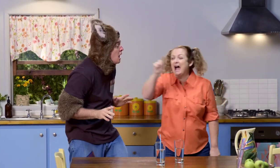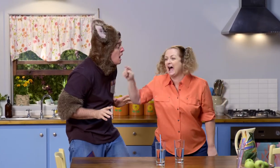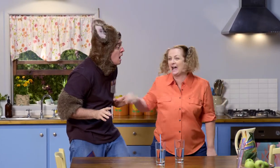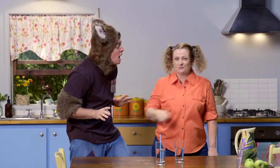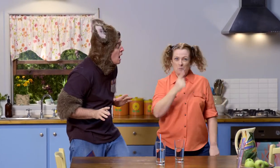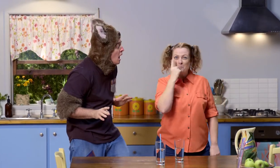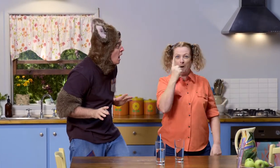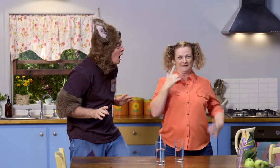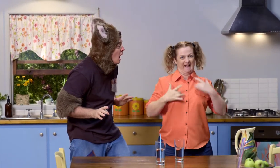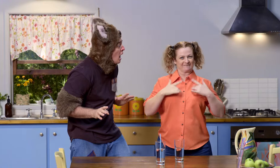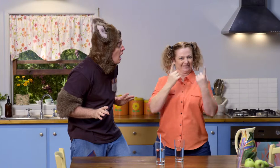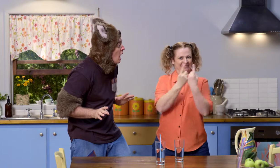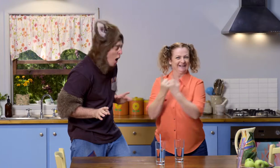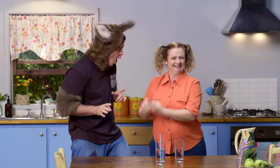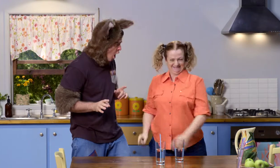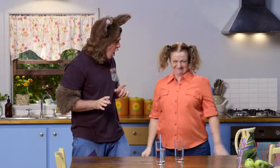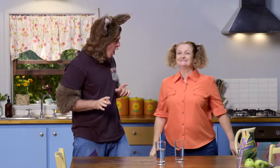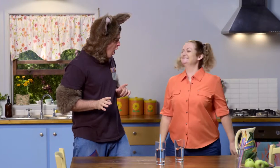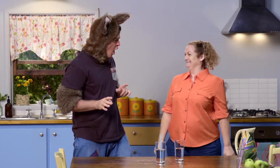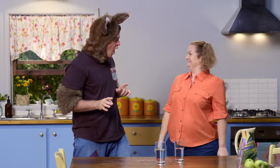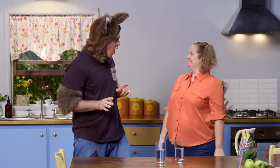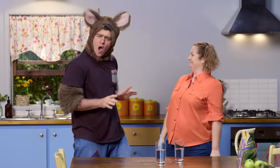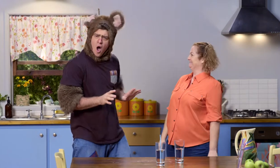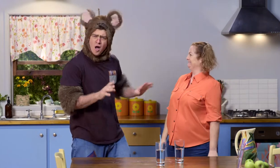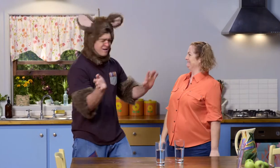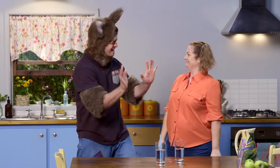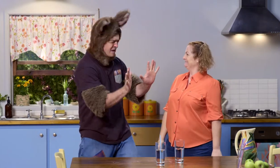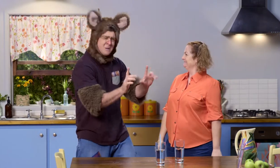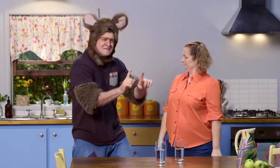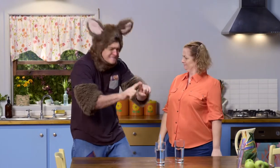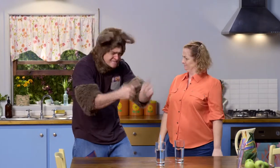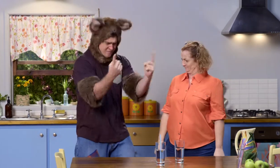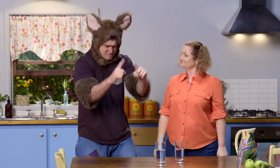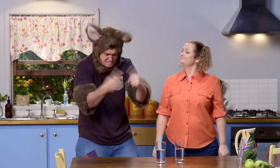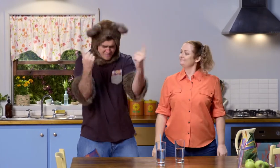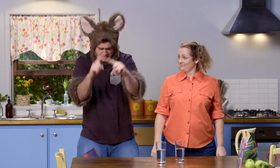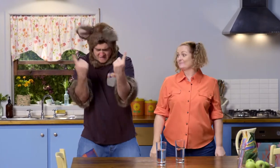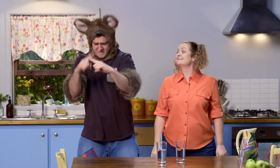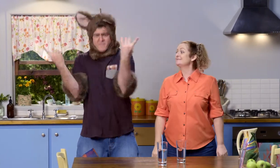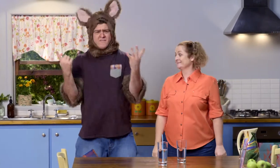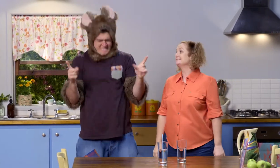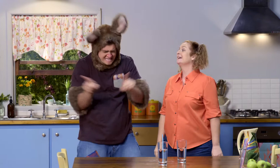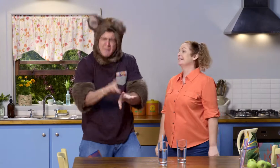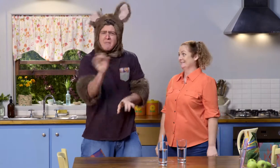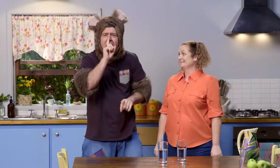What you saw was one kind of animal. What? No, Sally, they were all different.